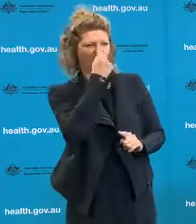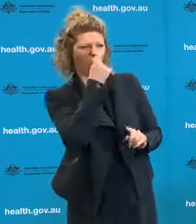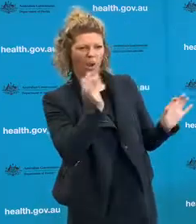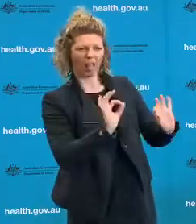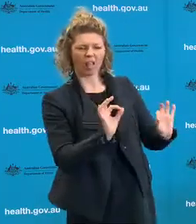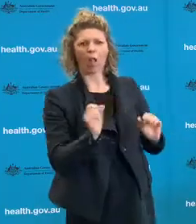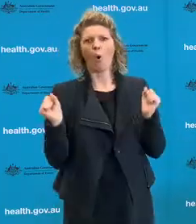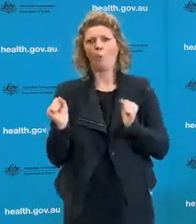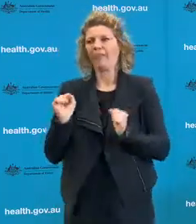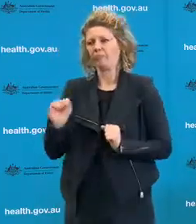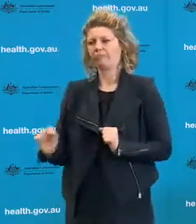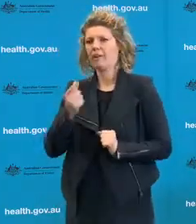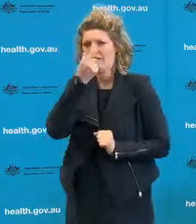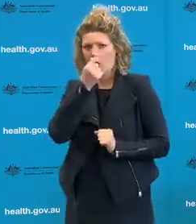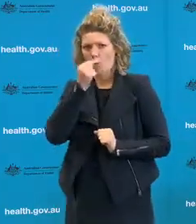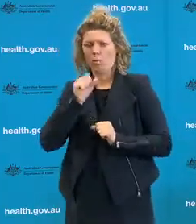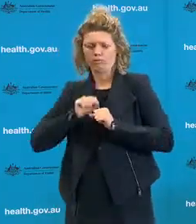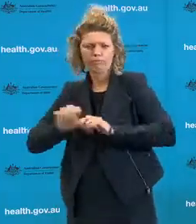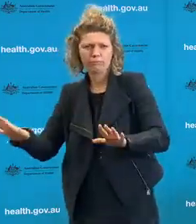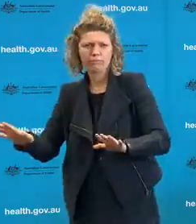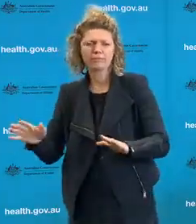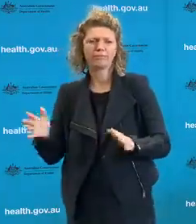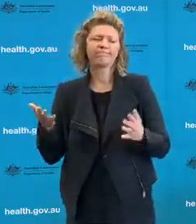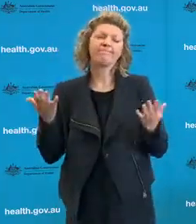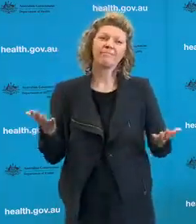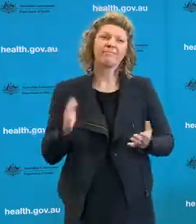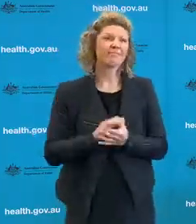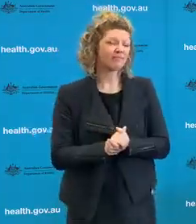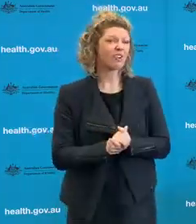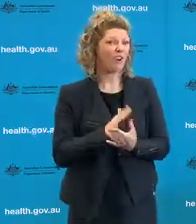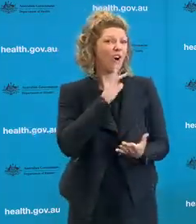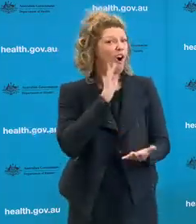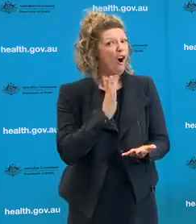We have to be clear that we do not yet know the impact